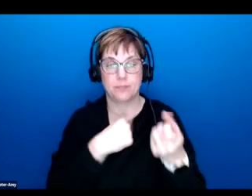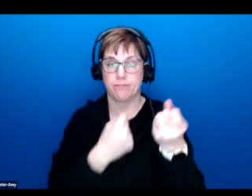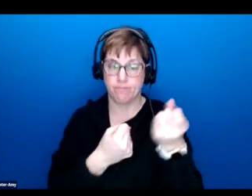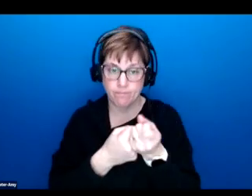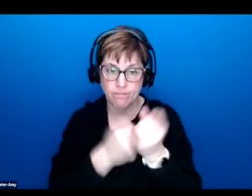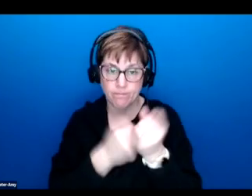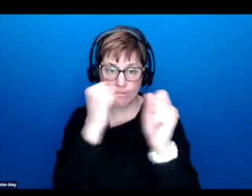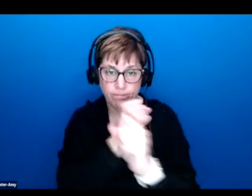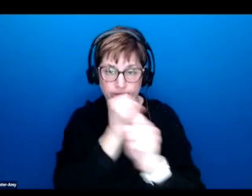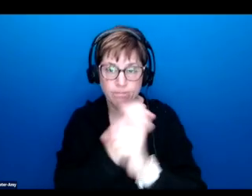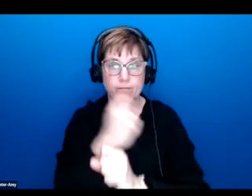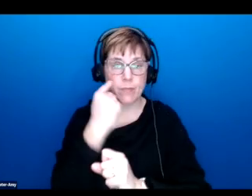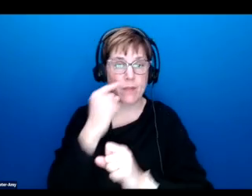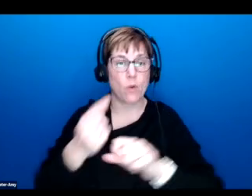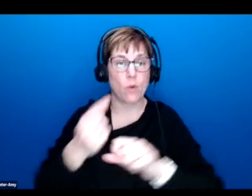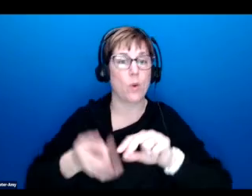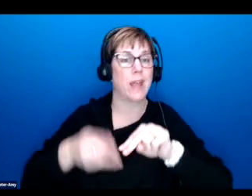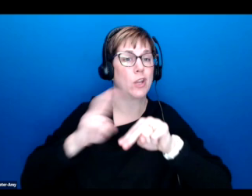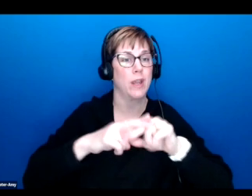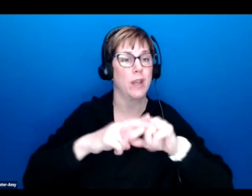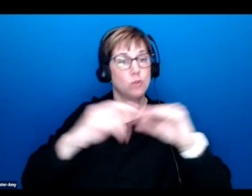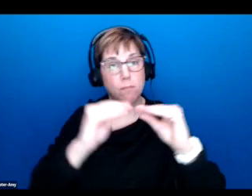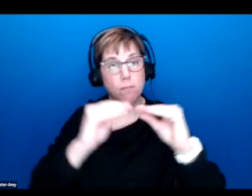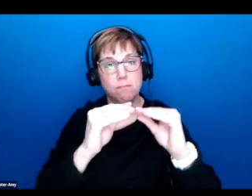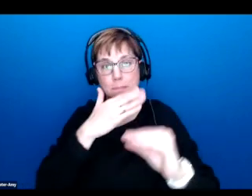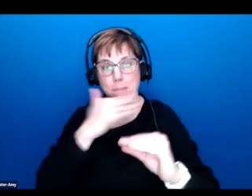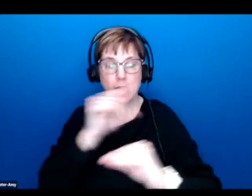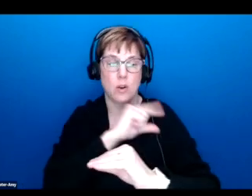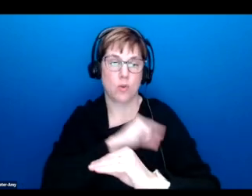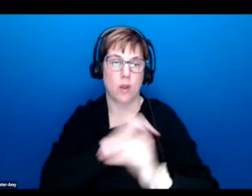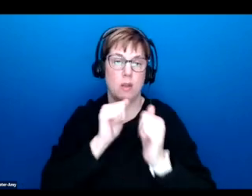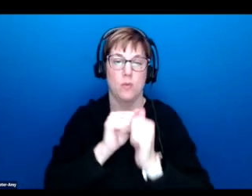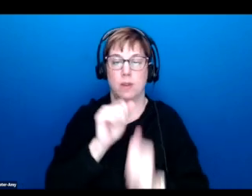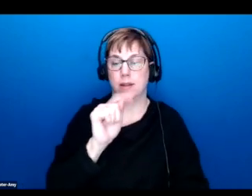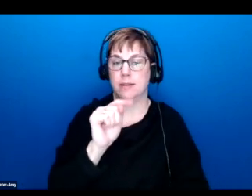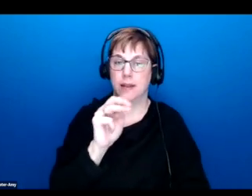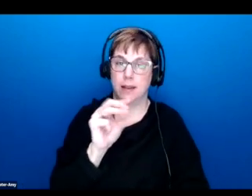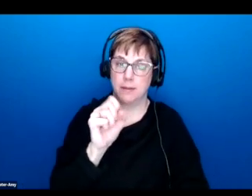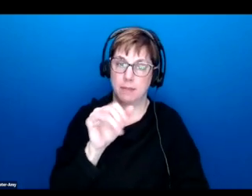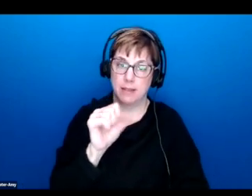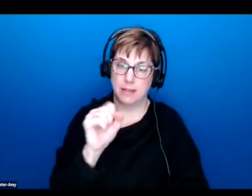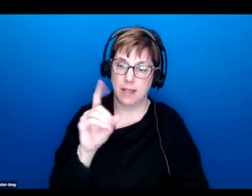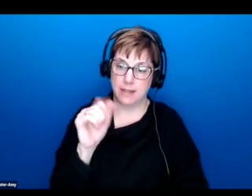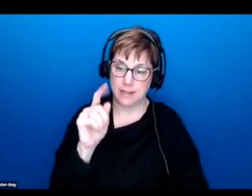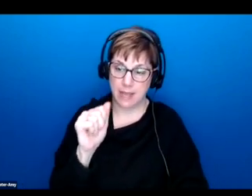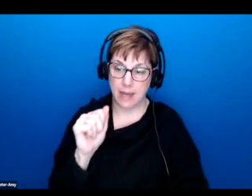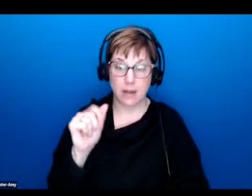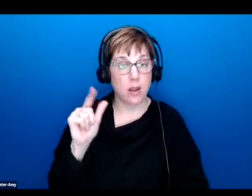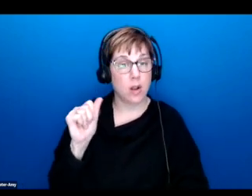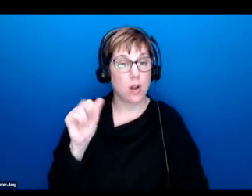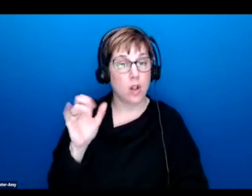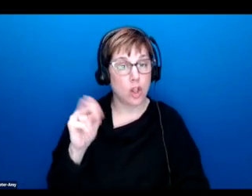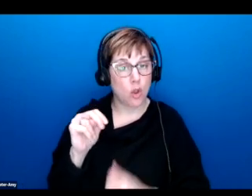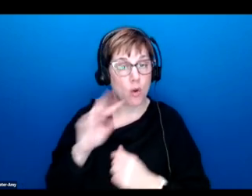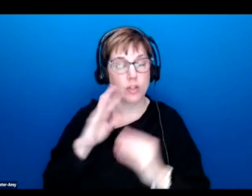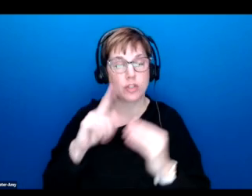increased/enhanced quality of the T-MSIS data. Lauren talked about the race and ethnicity concerns